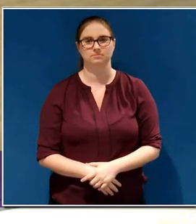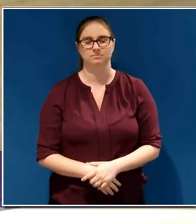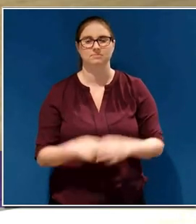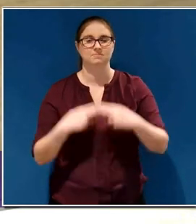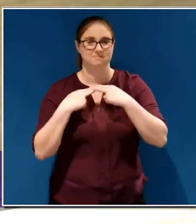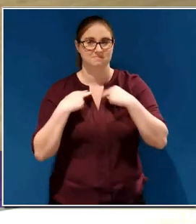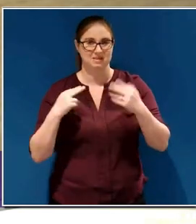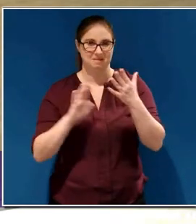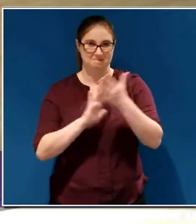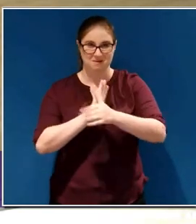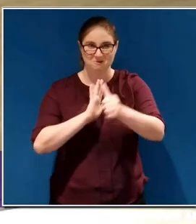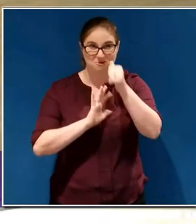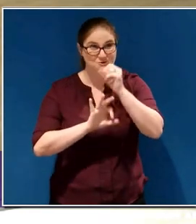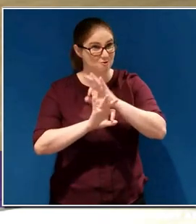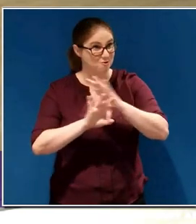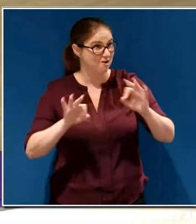Yes.